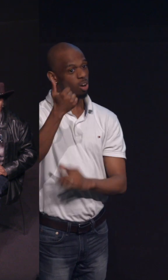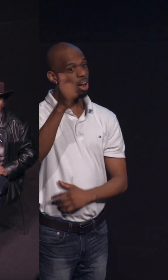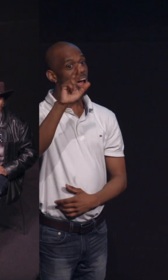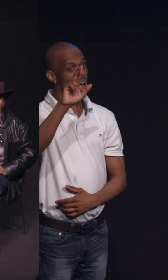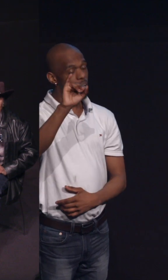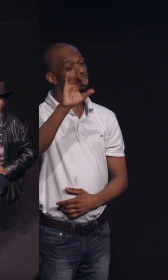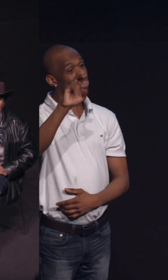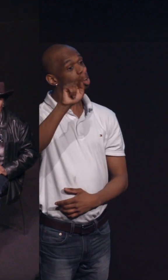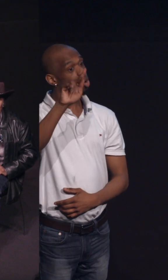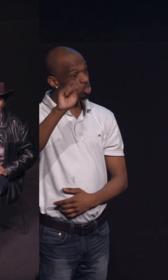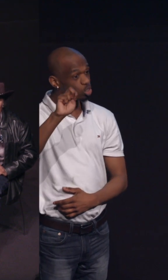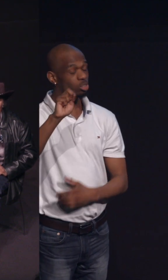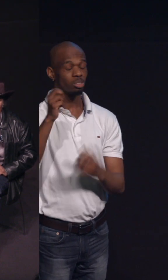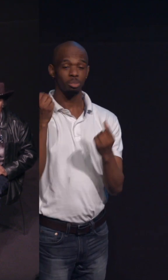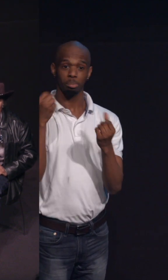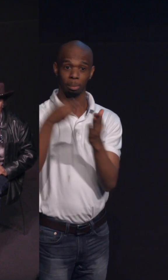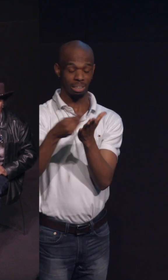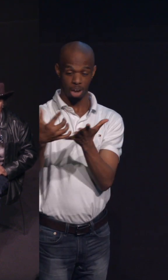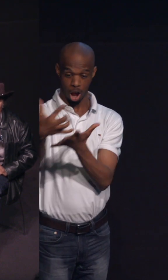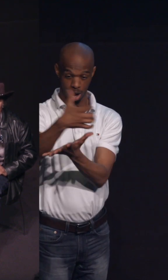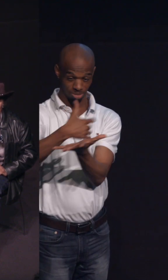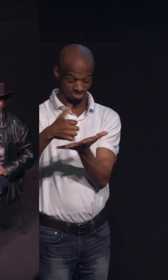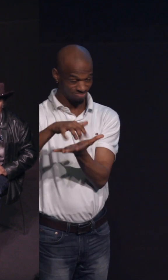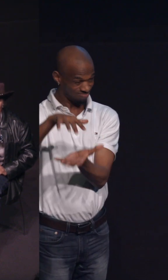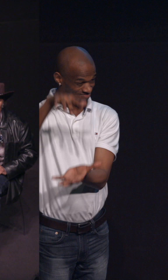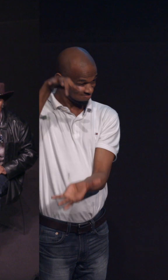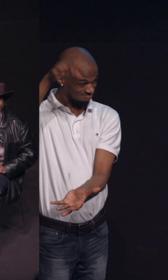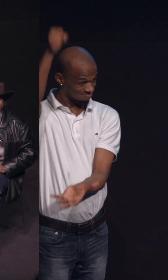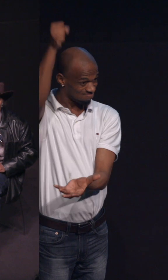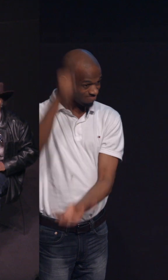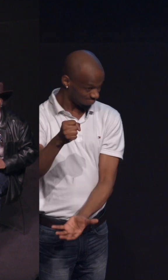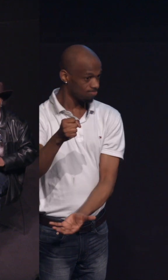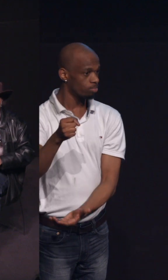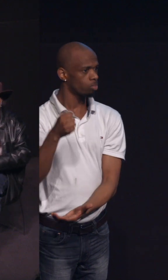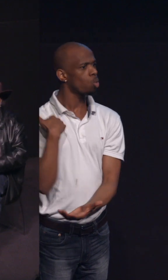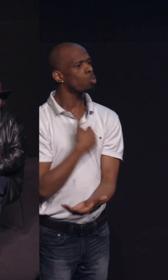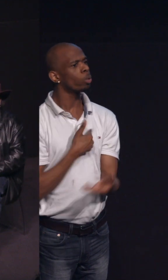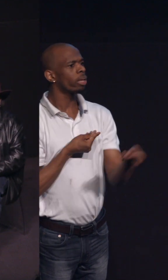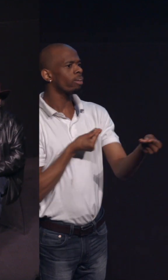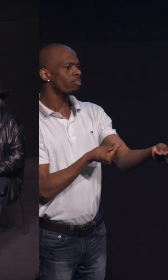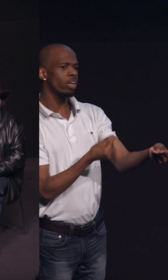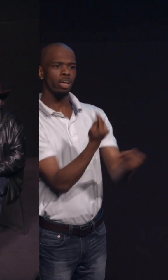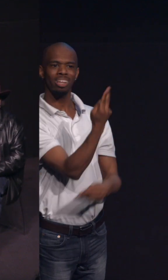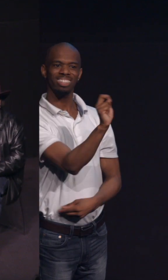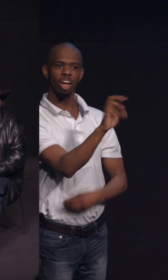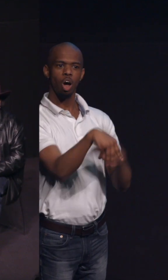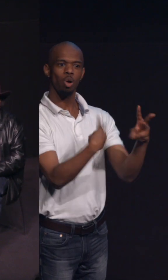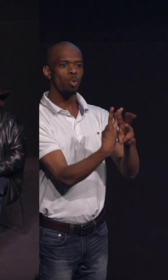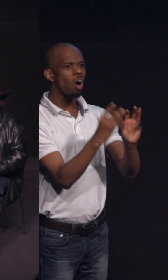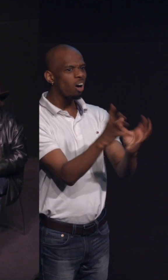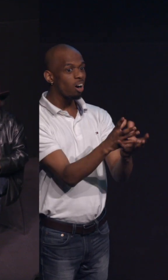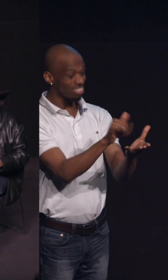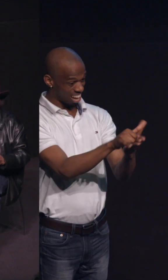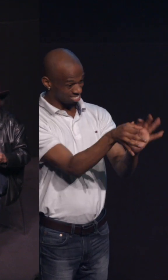And matter of fact, they say we feed the world, you know, but like I said, you look at the representation.